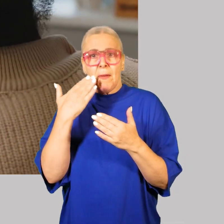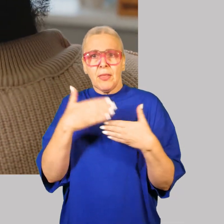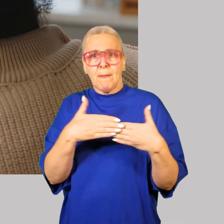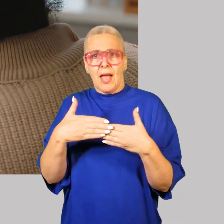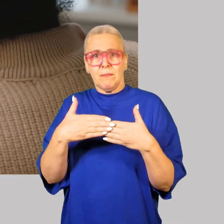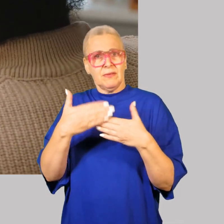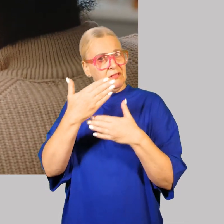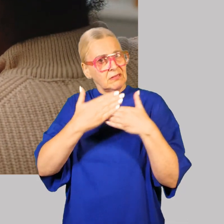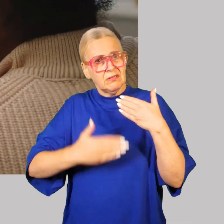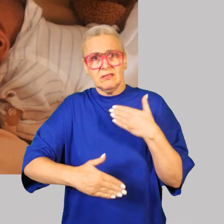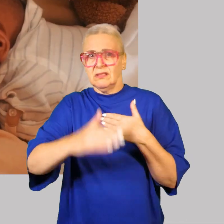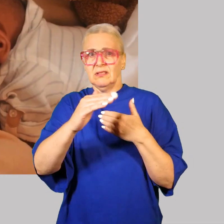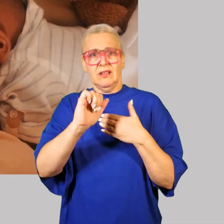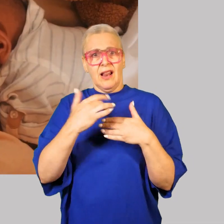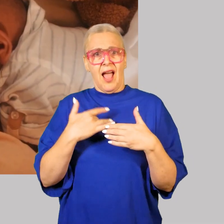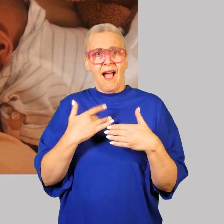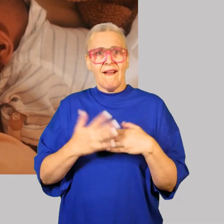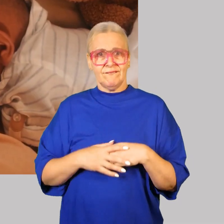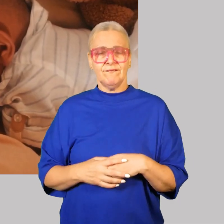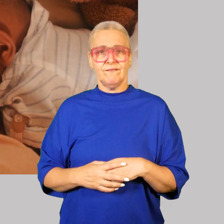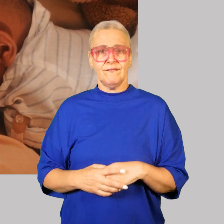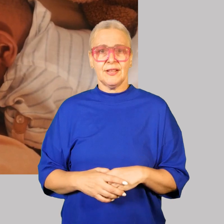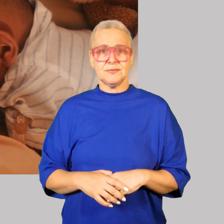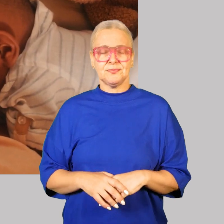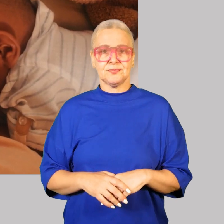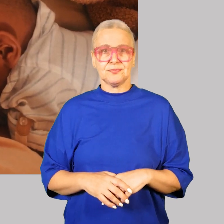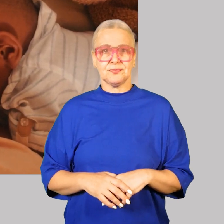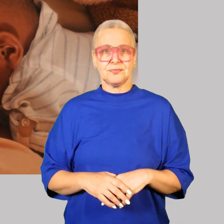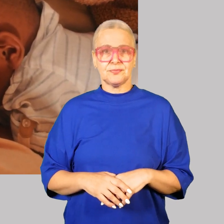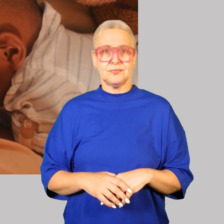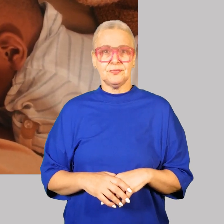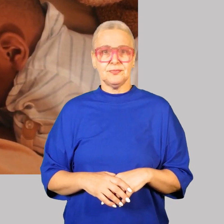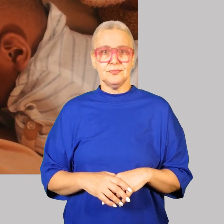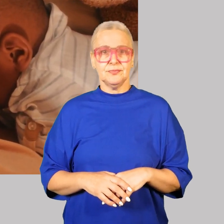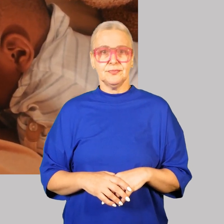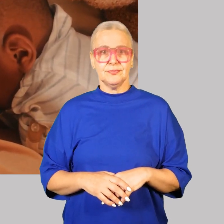and afterwards to protect mother and baby for the rest of their lives.